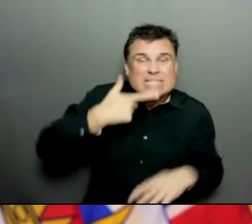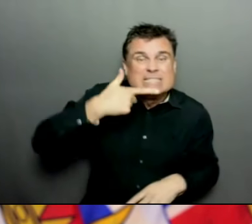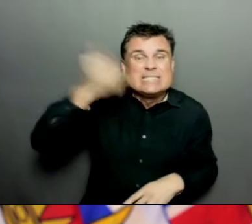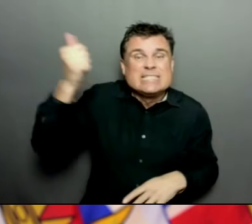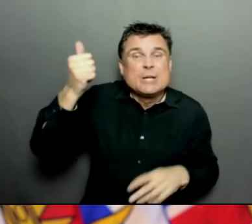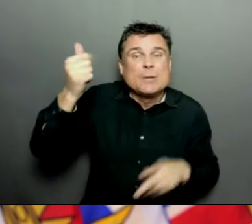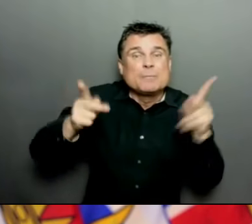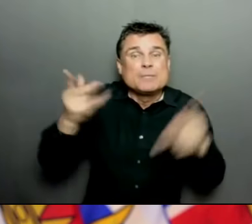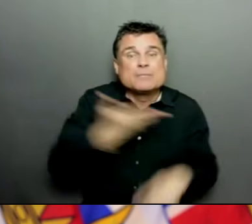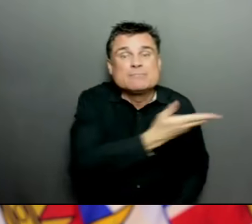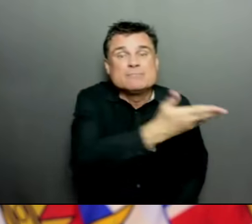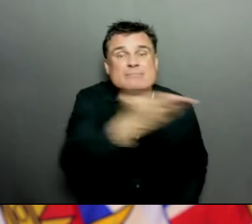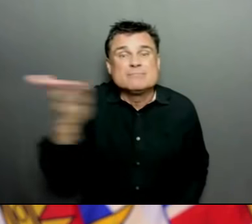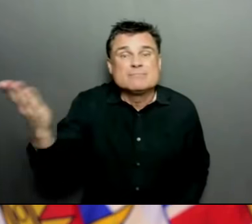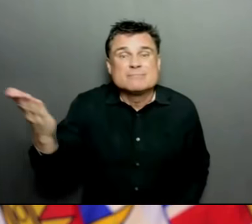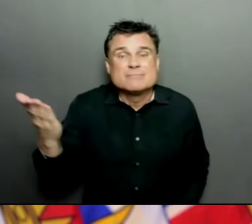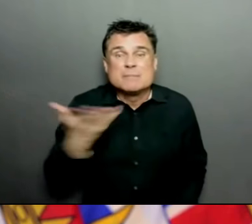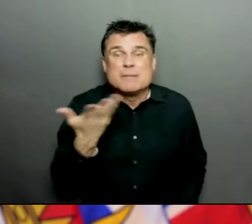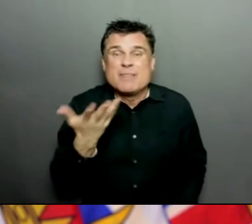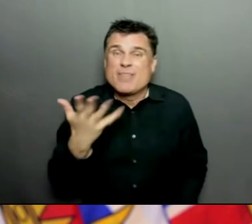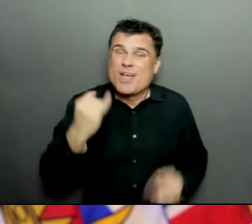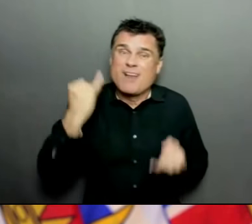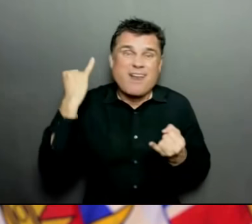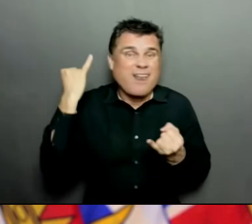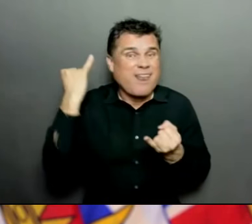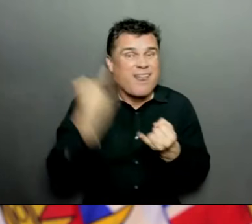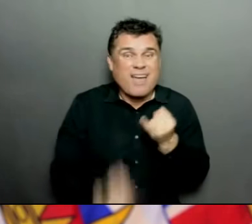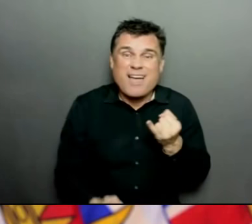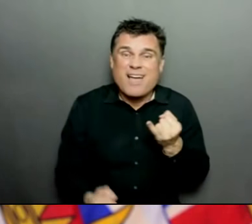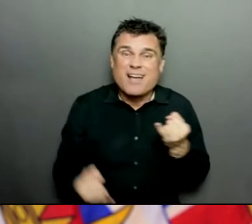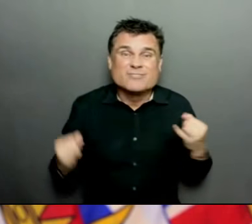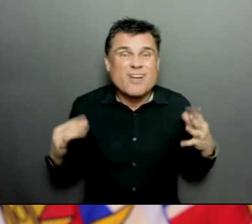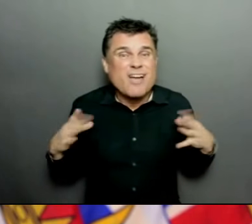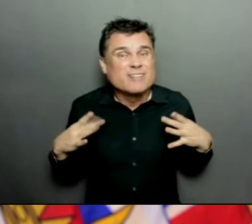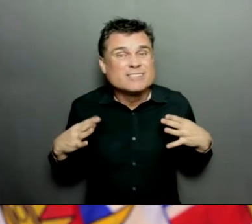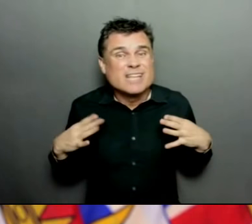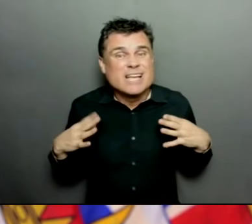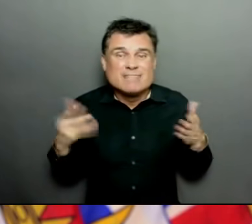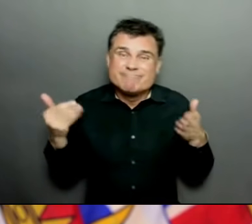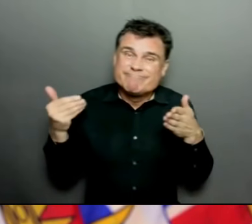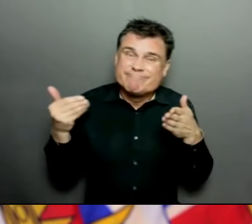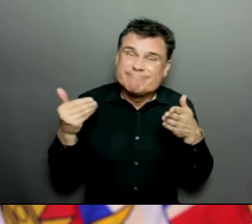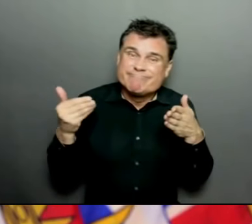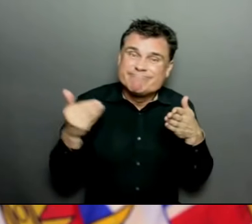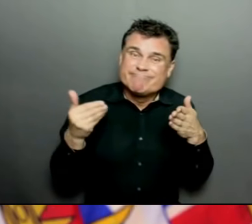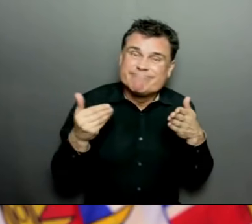holiday season and long-term care approaching, and what your timeline is on this change. I think what we said